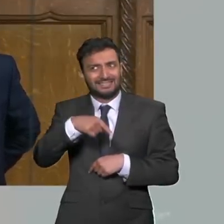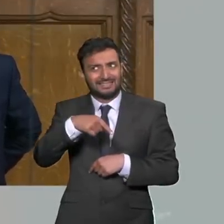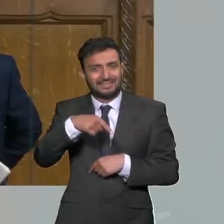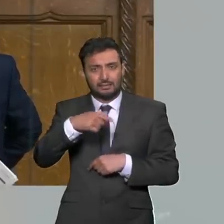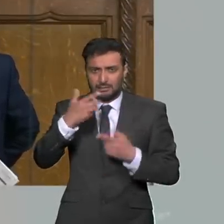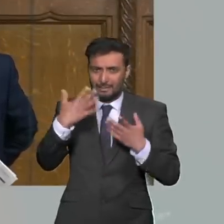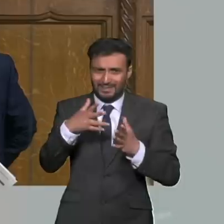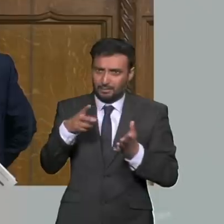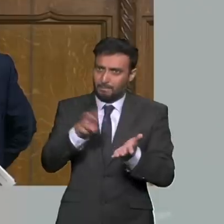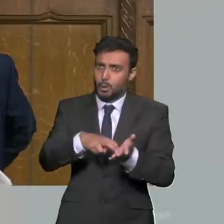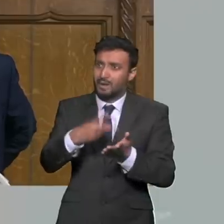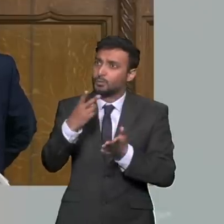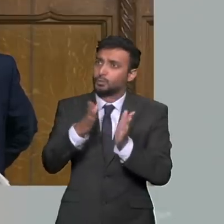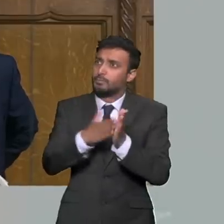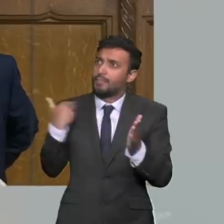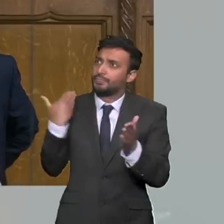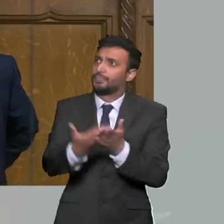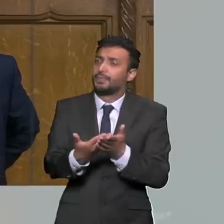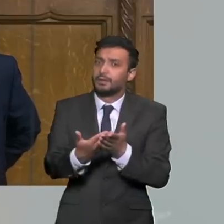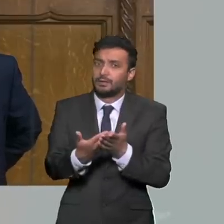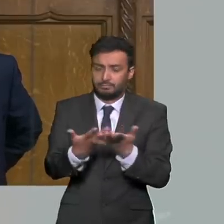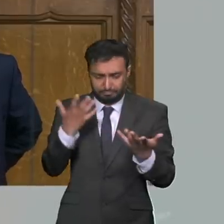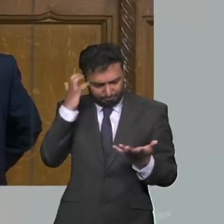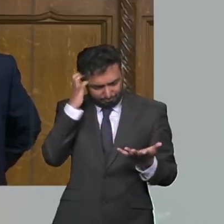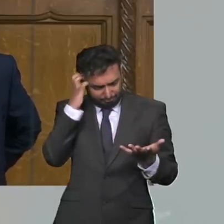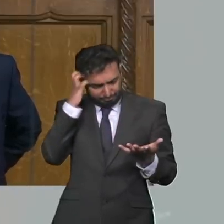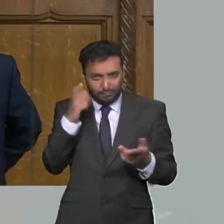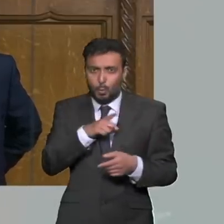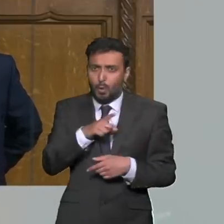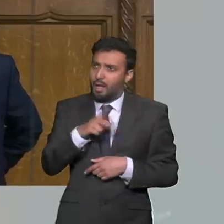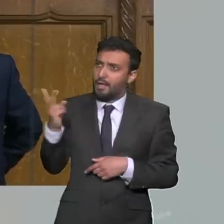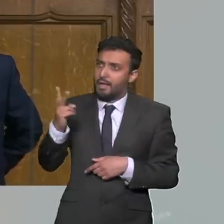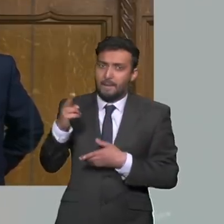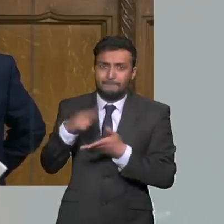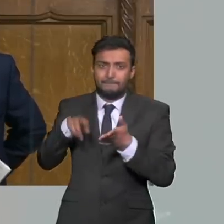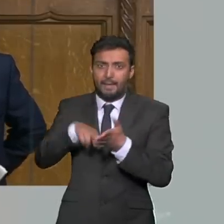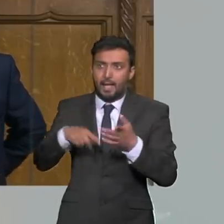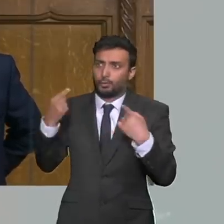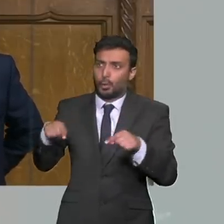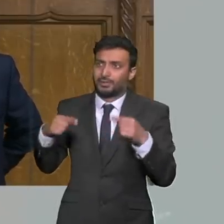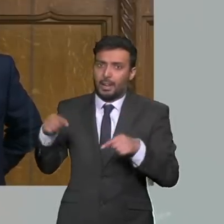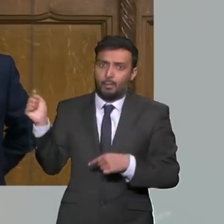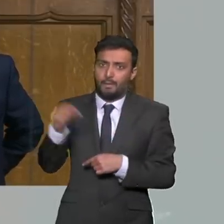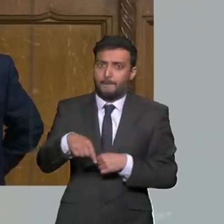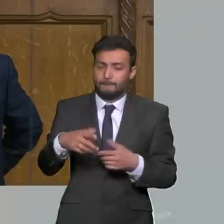I cannot possibly think why, Mr Speaker. I wonder which particular subjects my right hon.